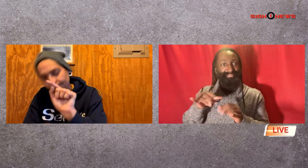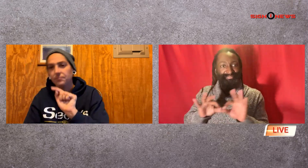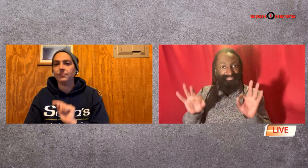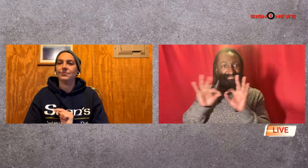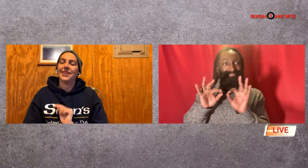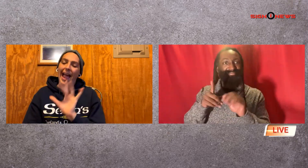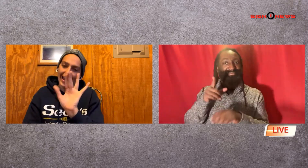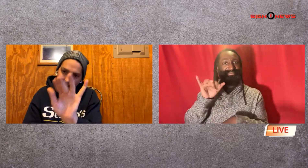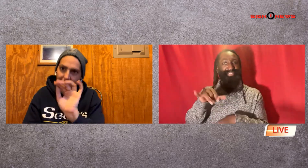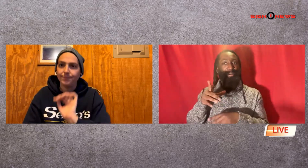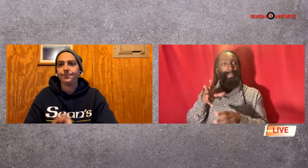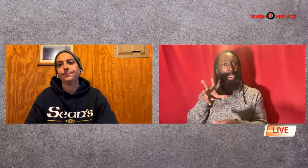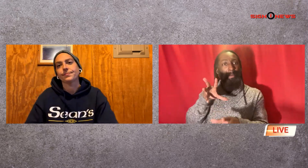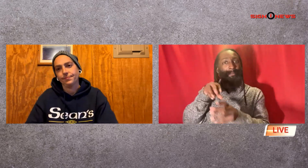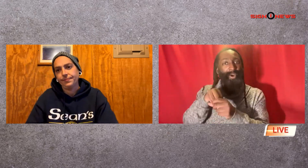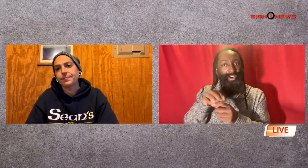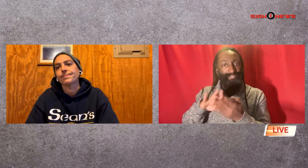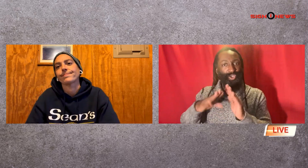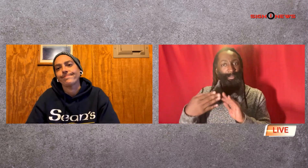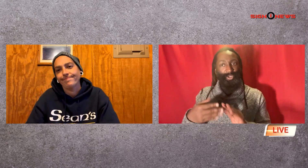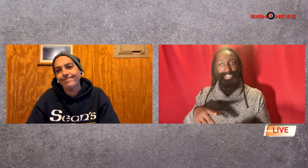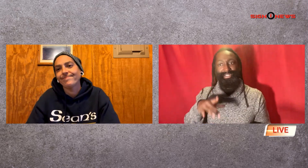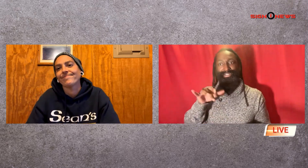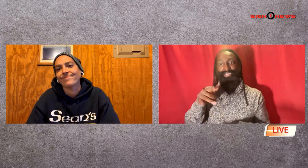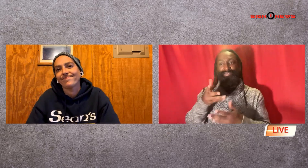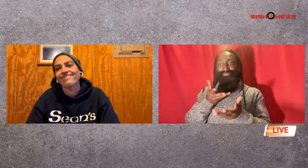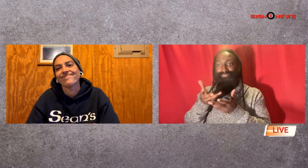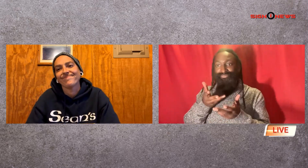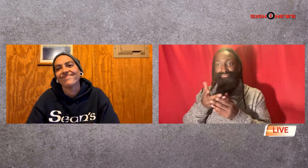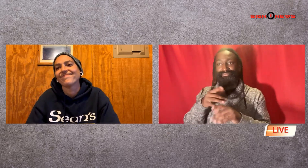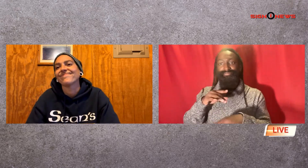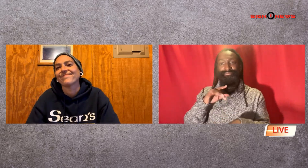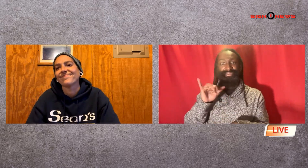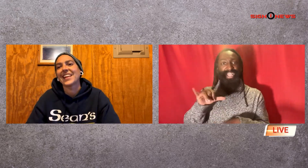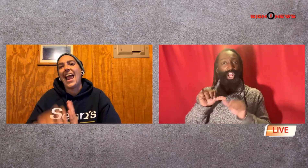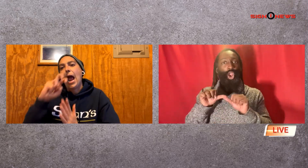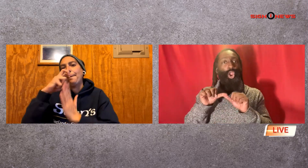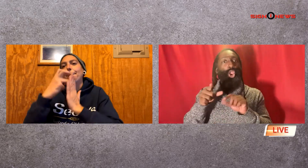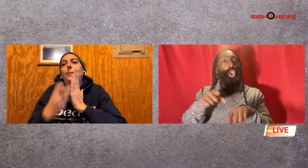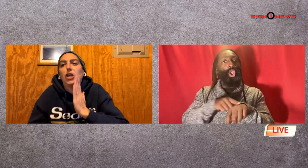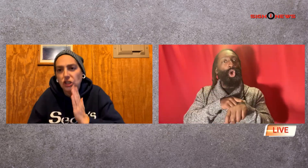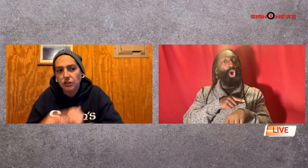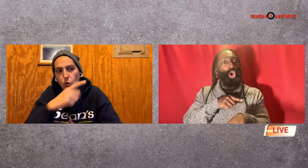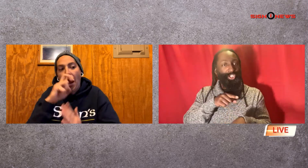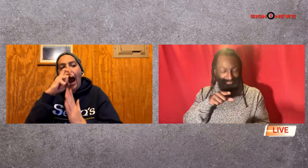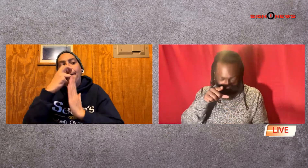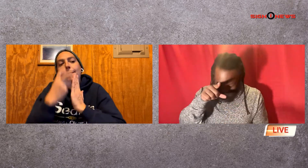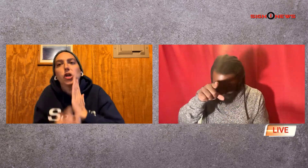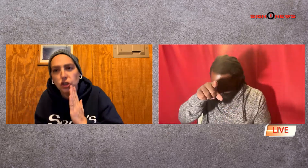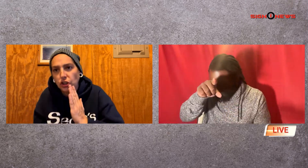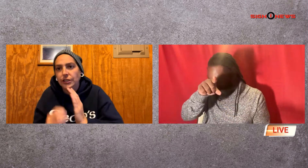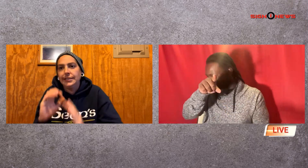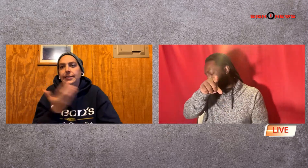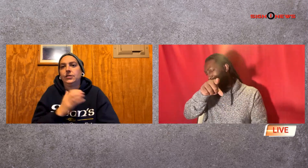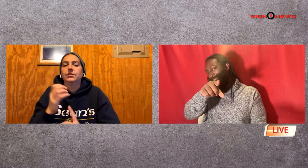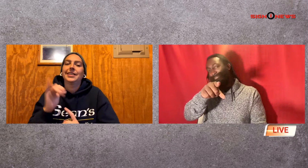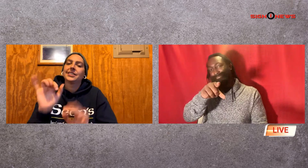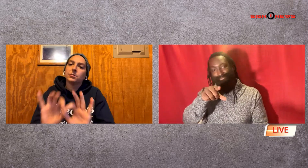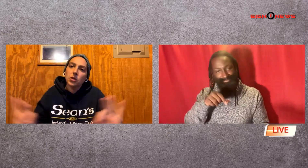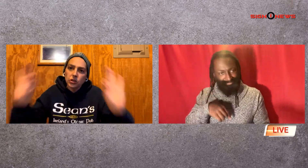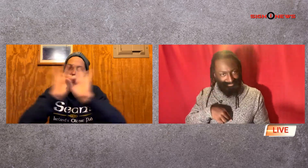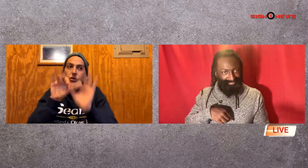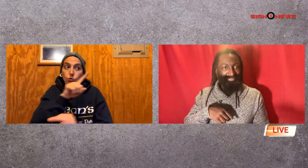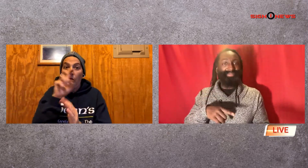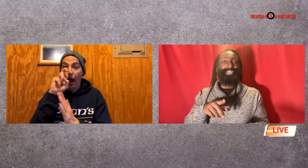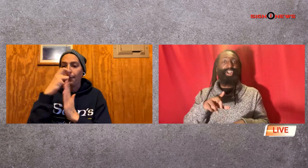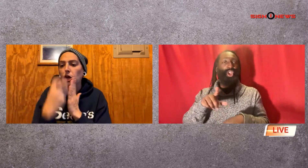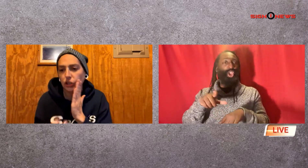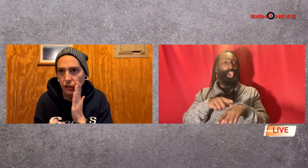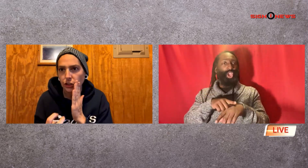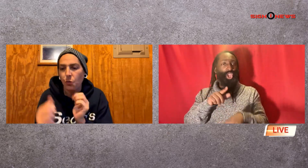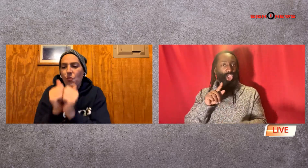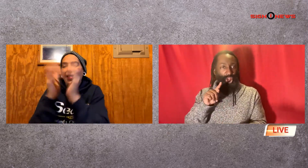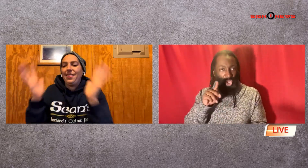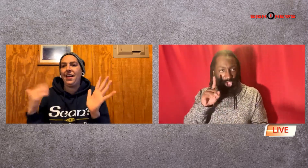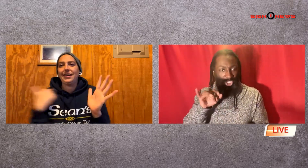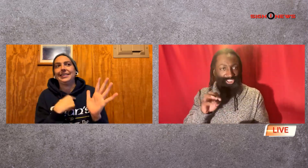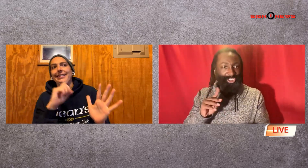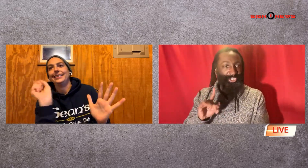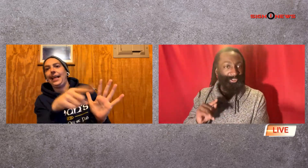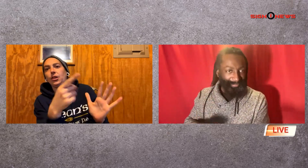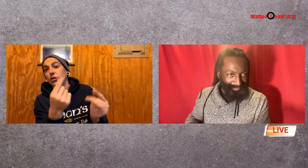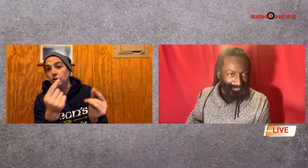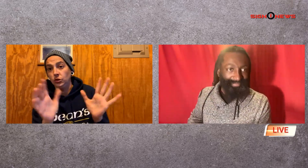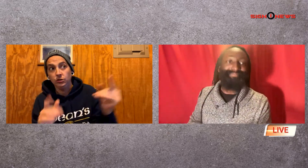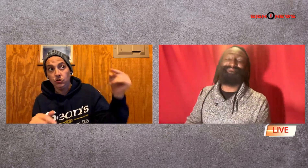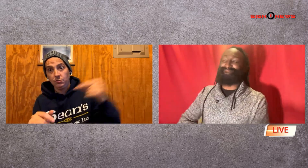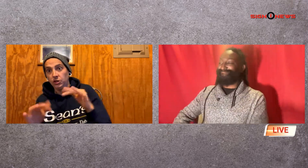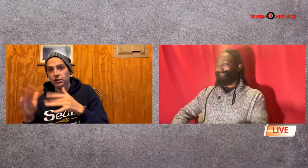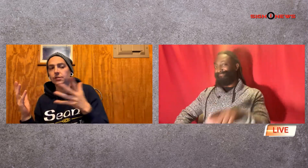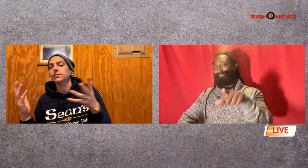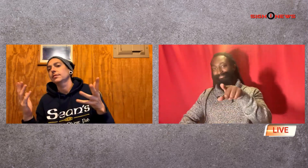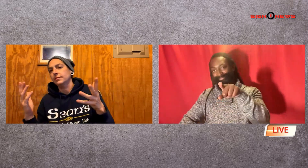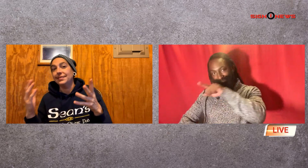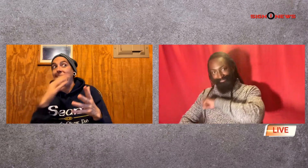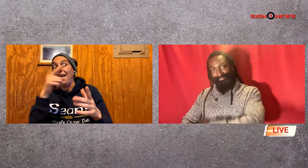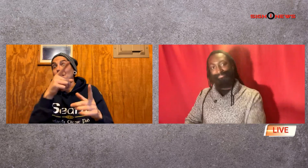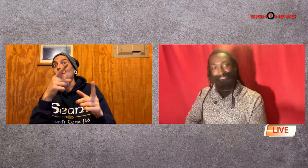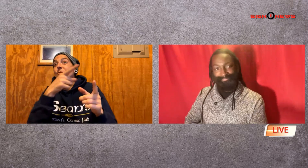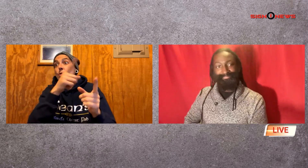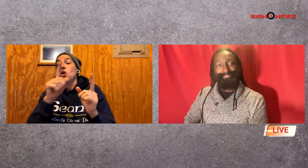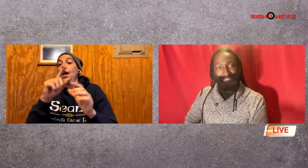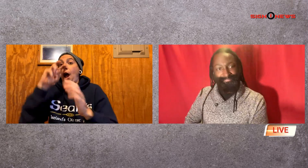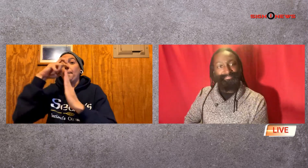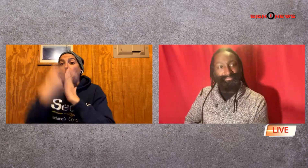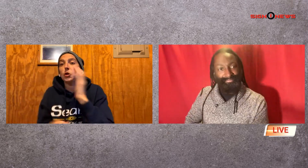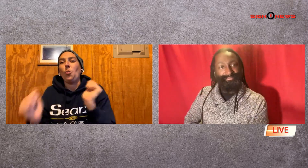with them got involved in the community immersion is very important